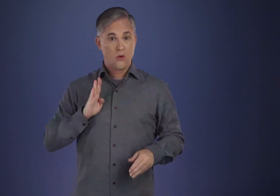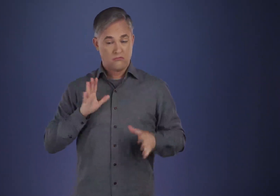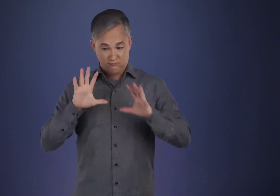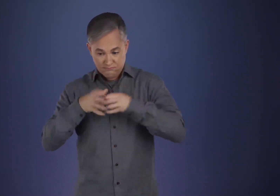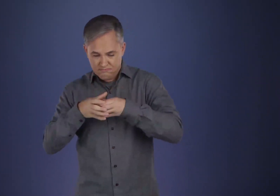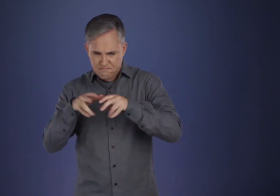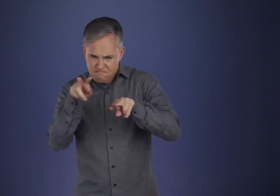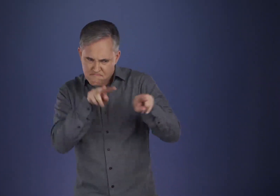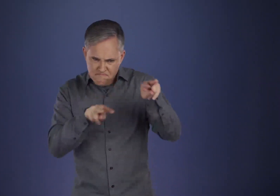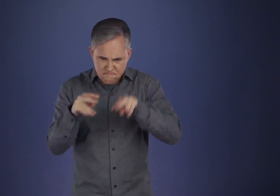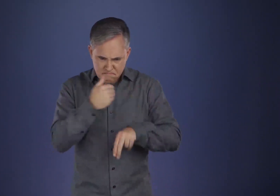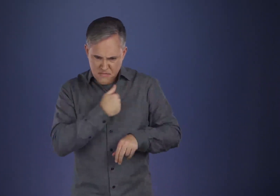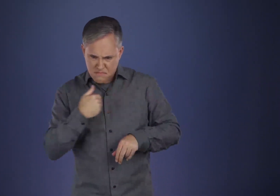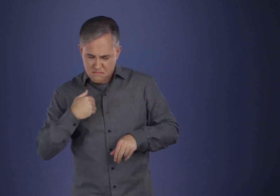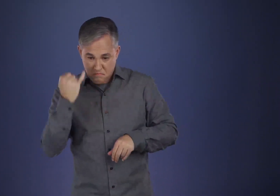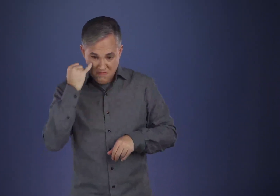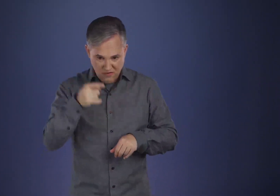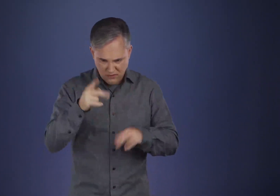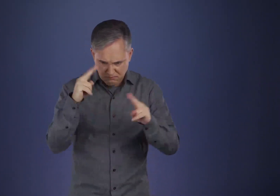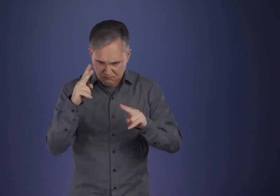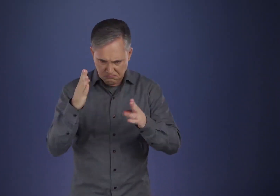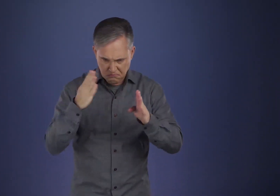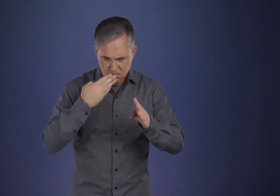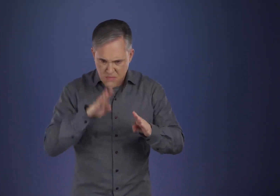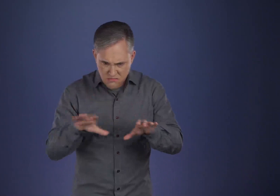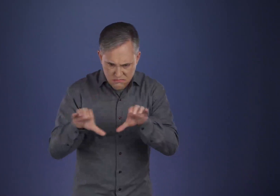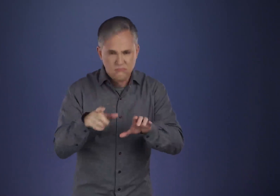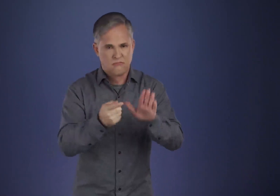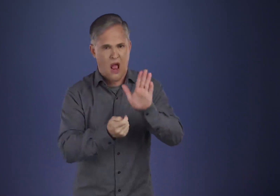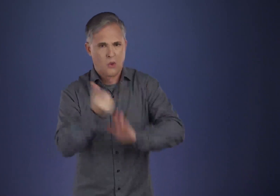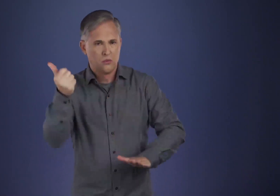into outer darkness, when indeed no A.A.